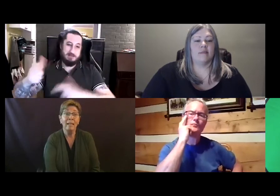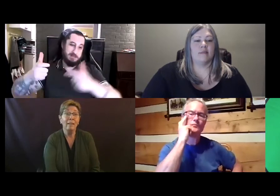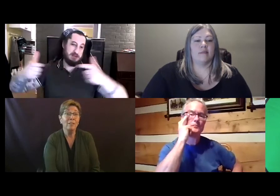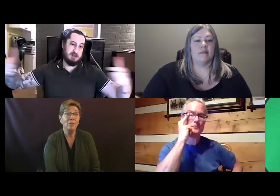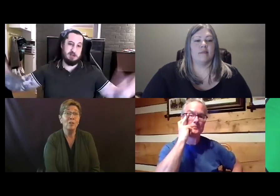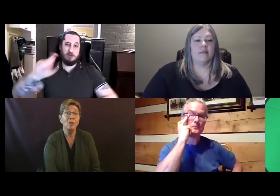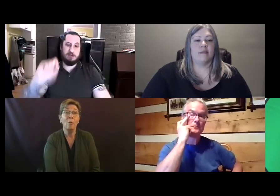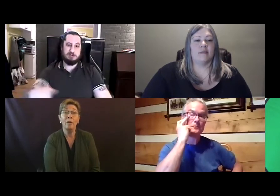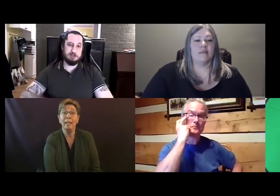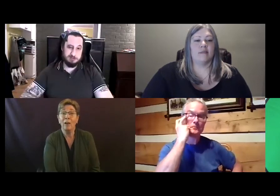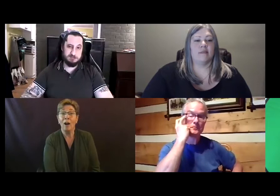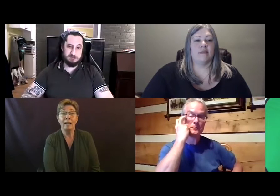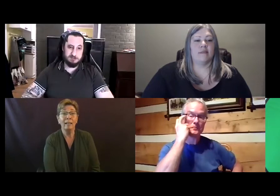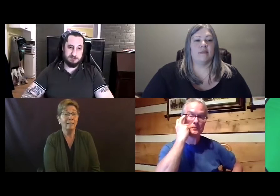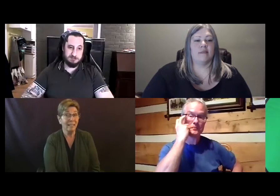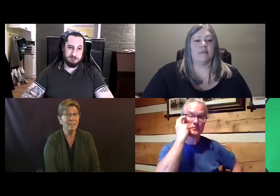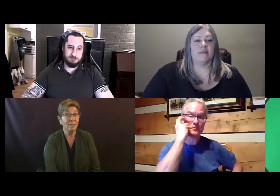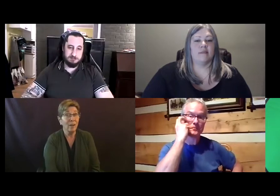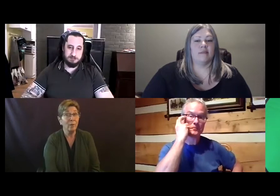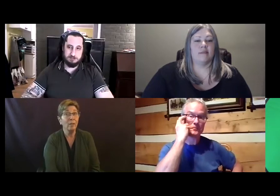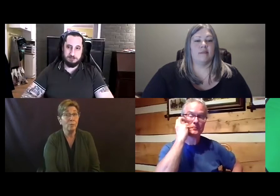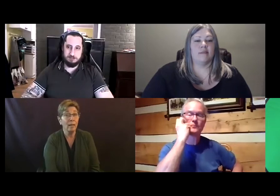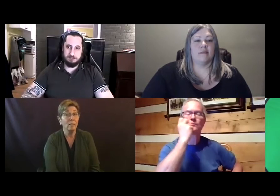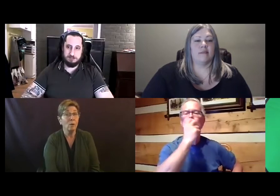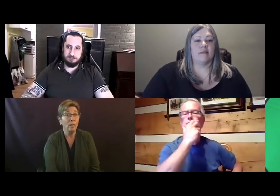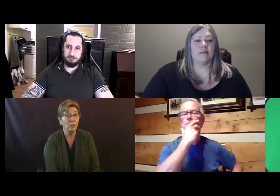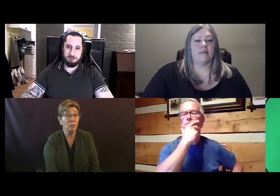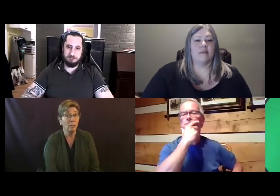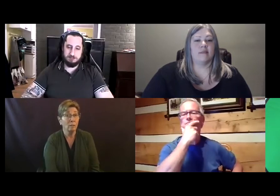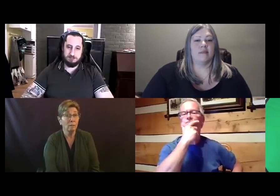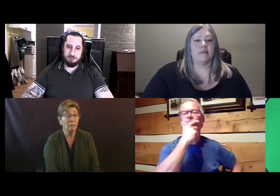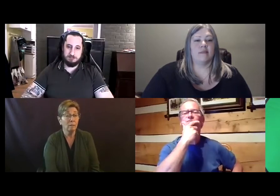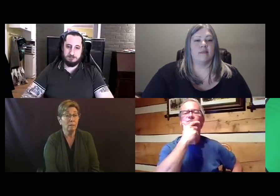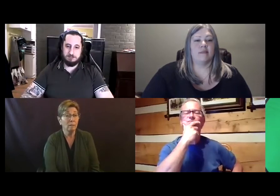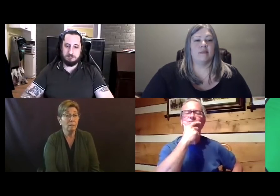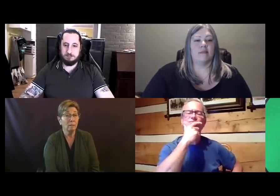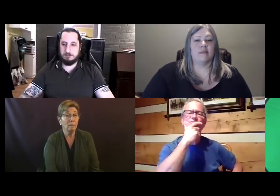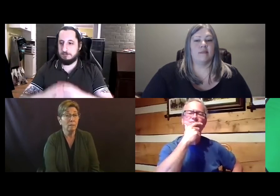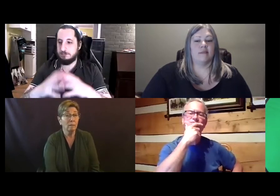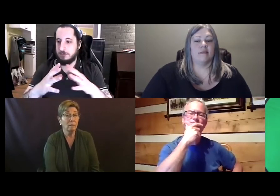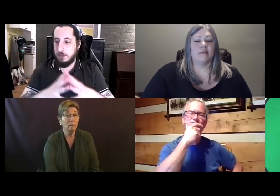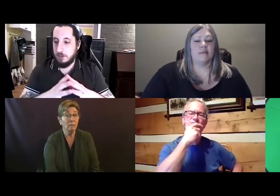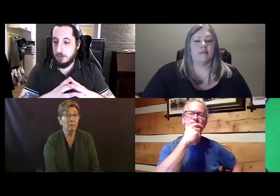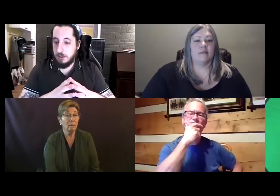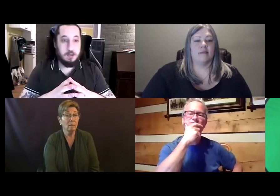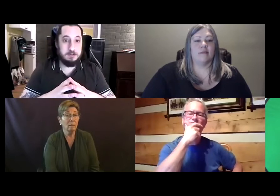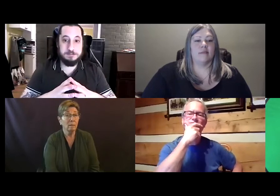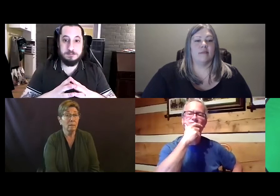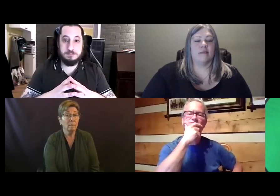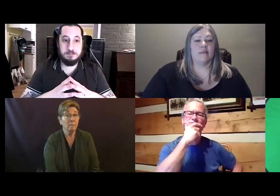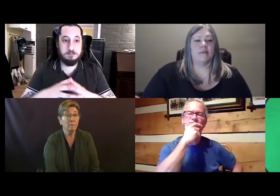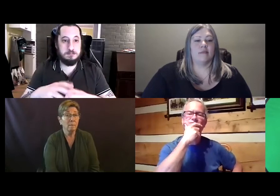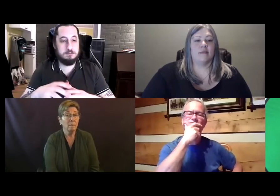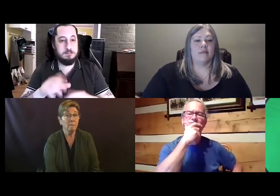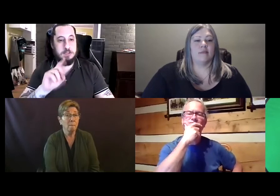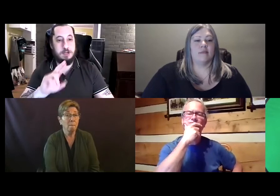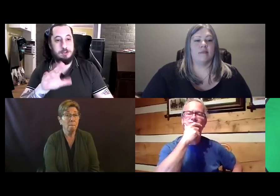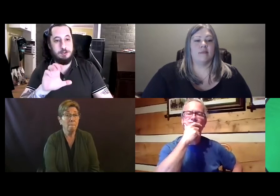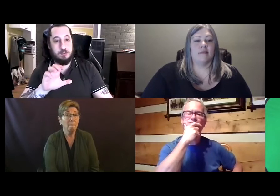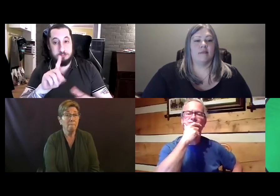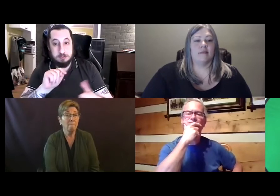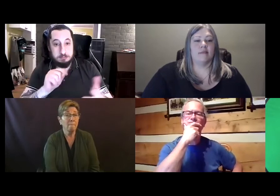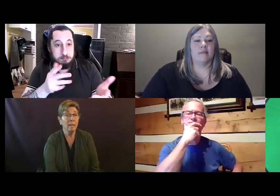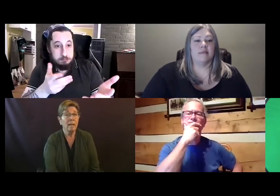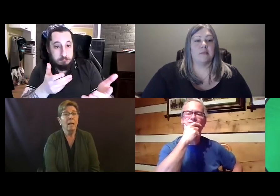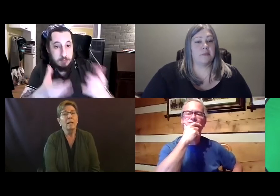Many of us are still working on this very great question.